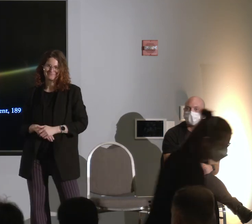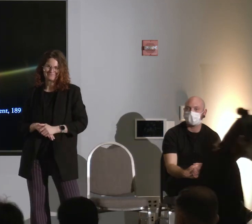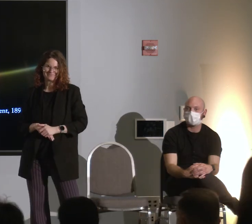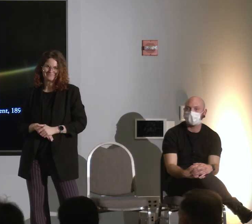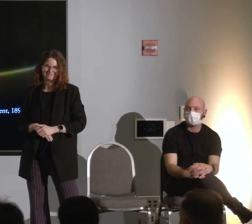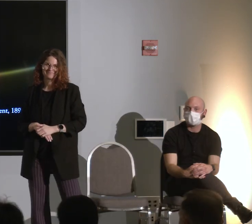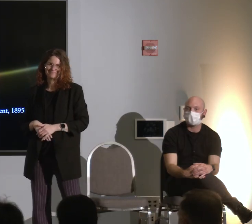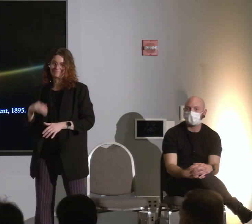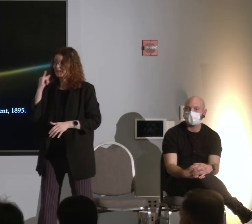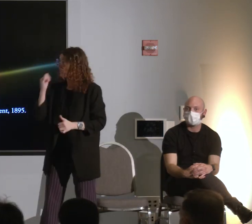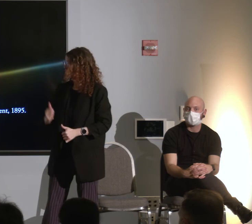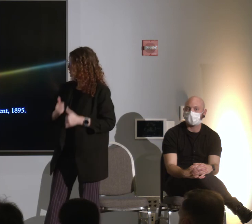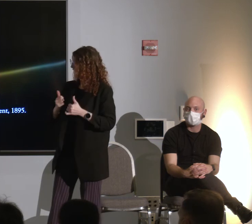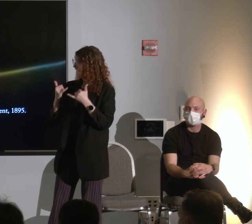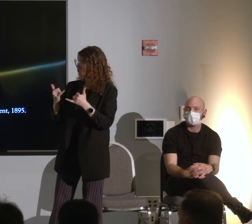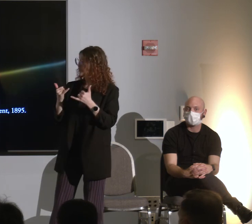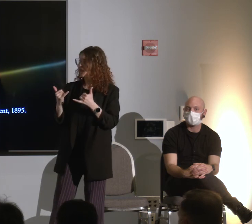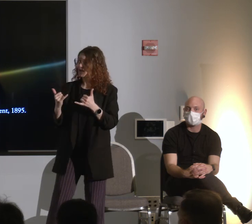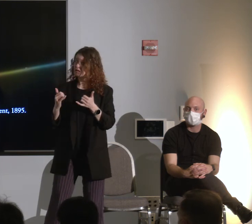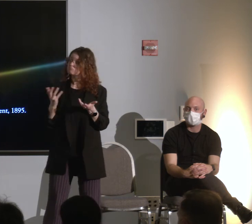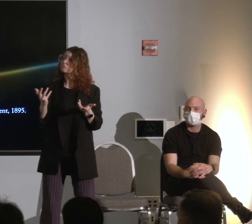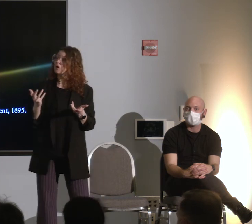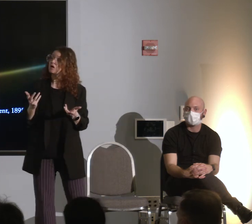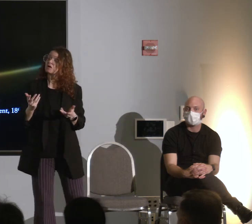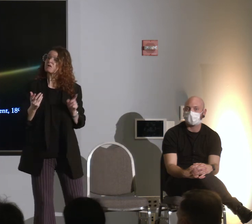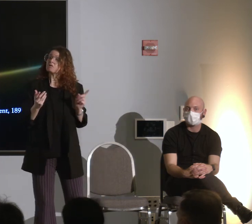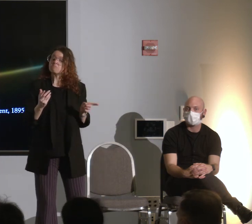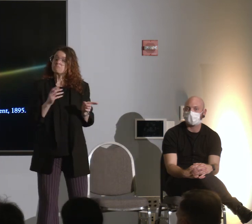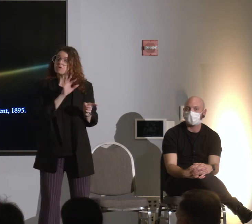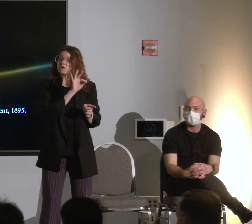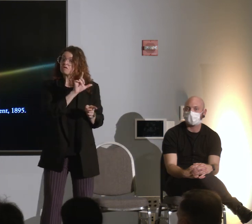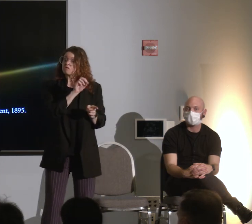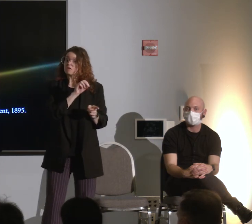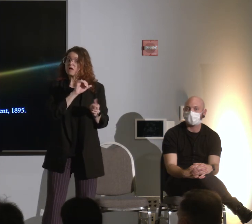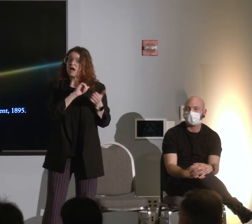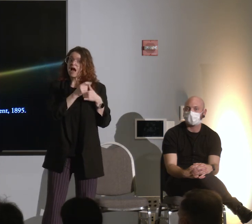If he were alive today, how do you think Olmstead would weigh in and the Obama Presidential